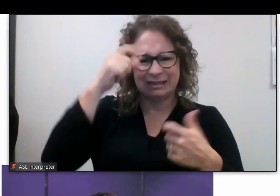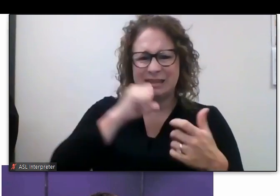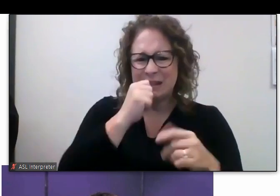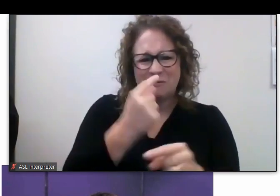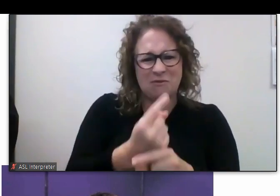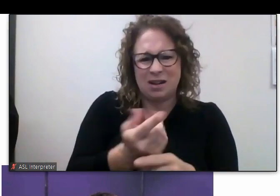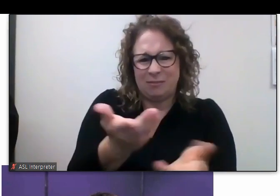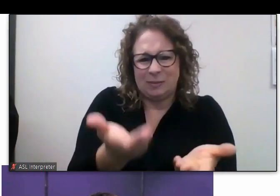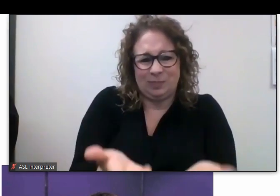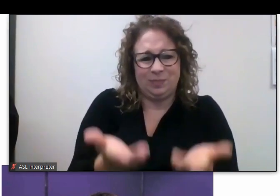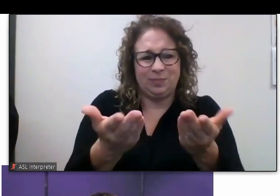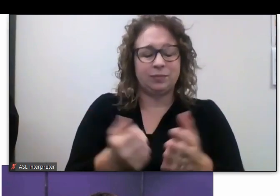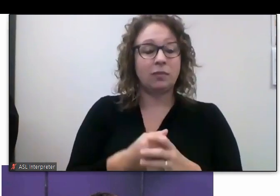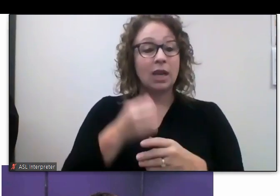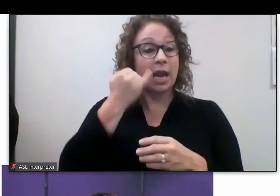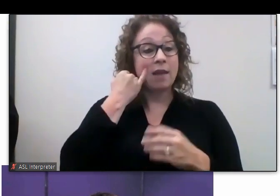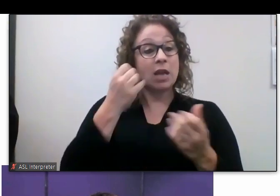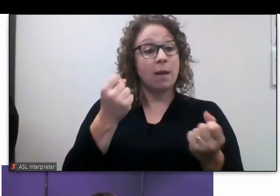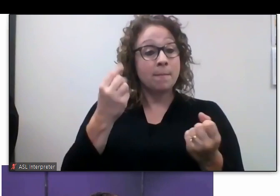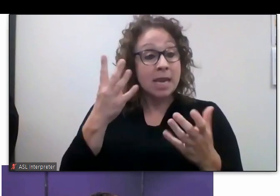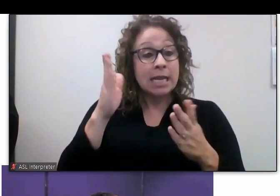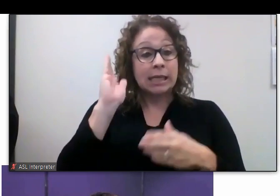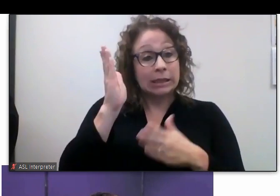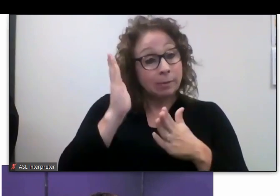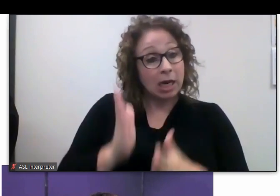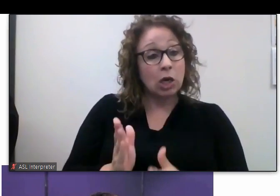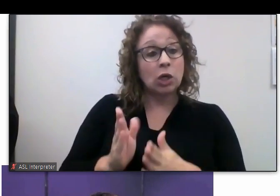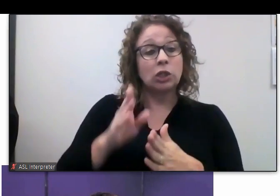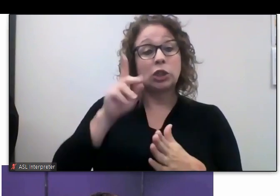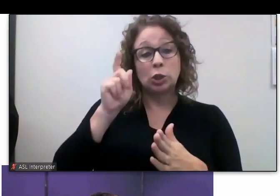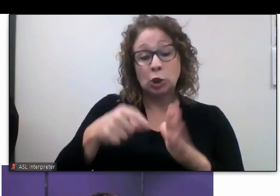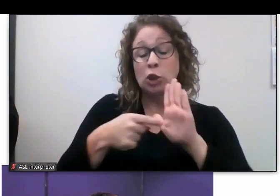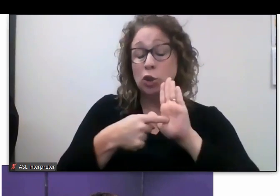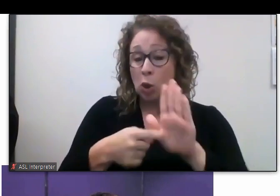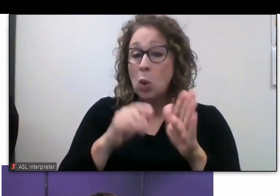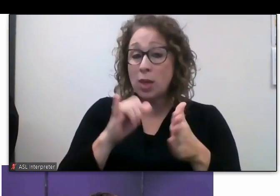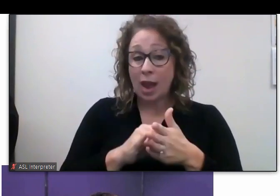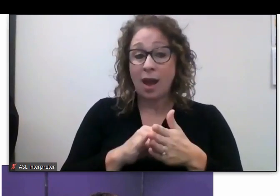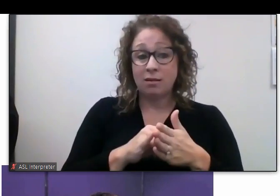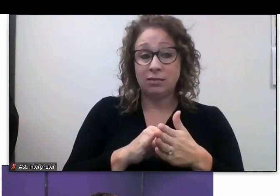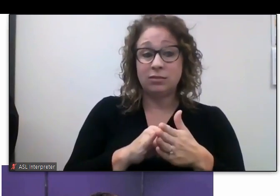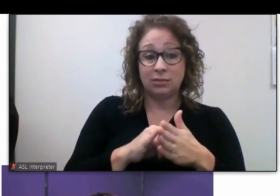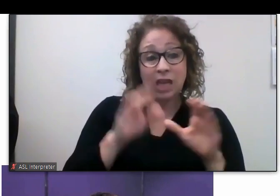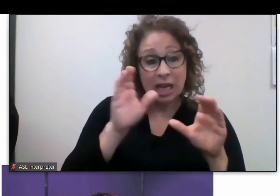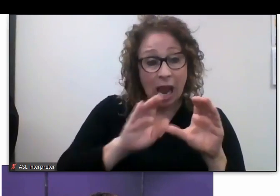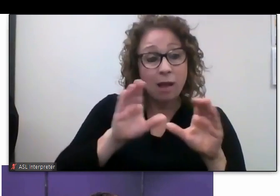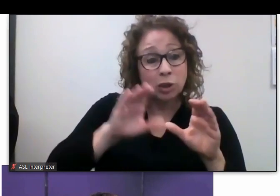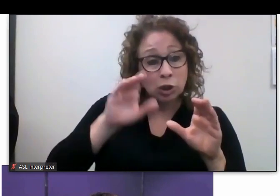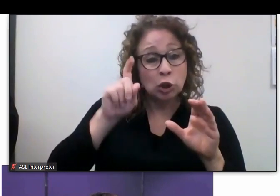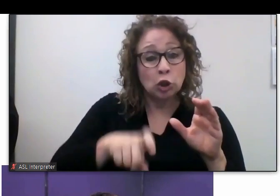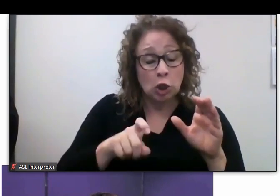If there are multiple speakers, captions should indicate that and captions should be on the screen long enough